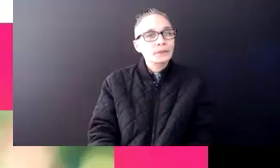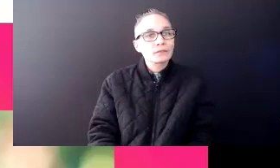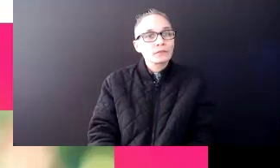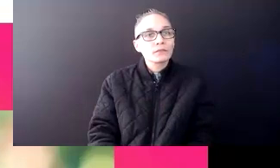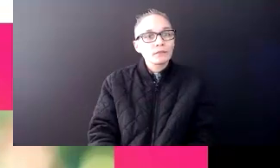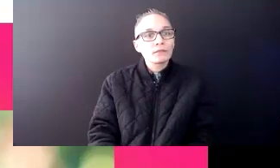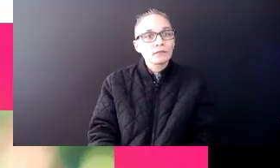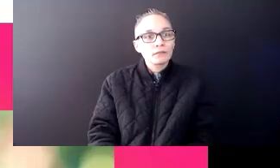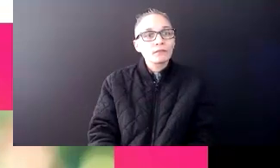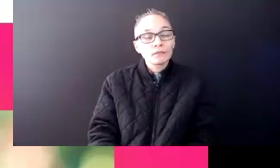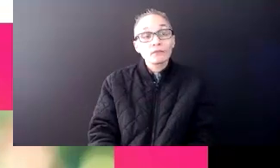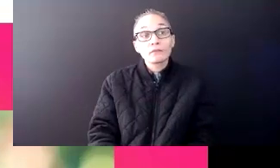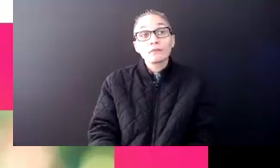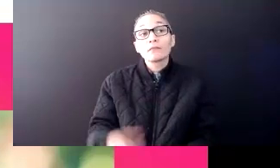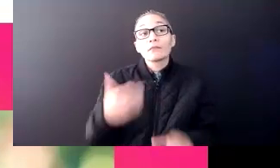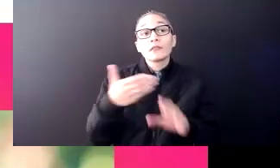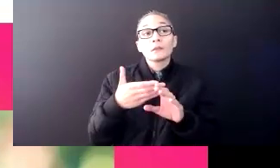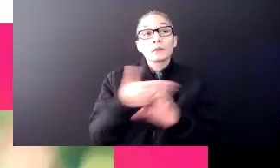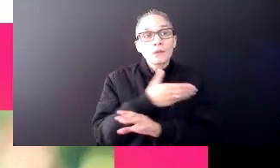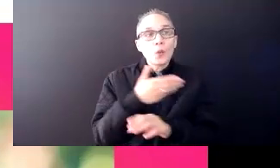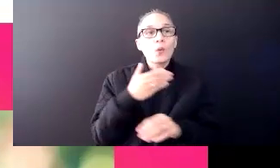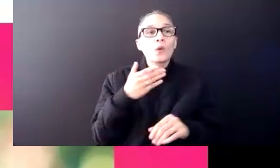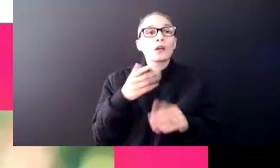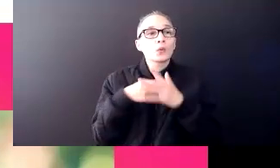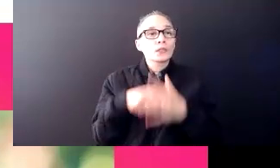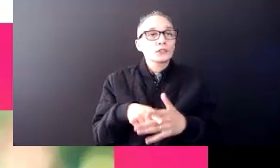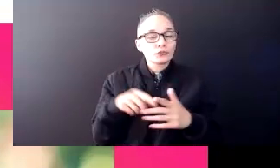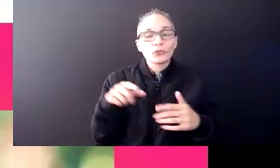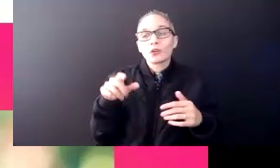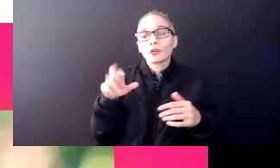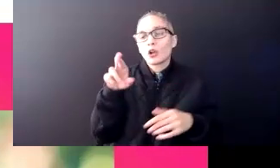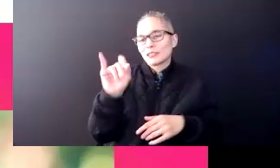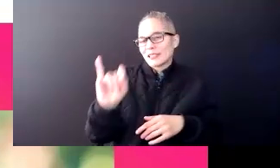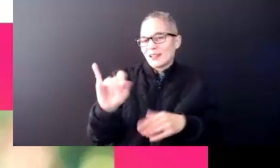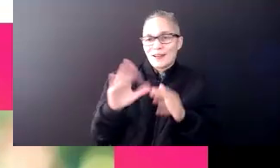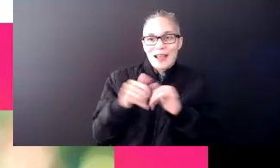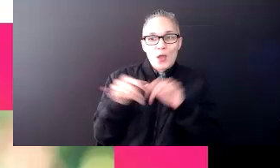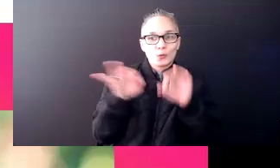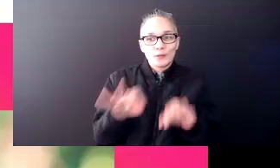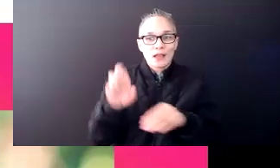Okay. So before we do get into how RSI is defined, I want to,